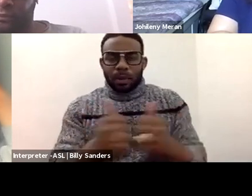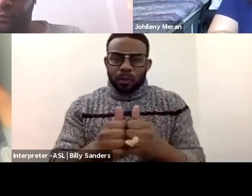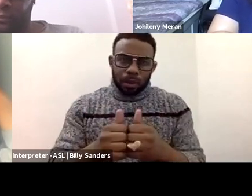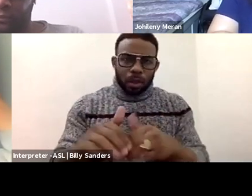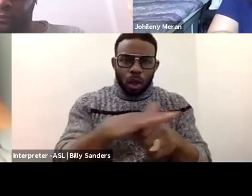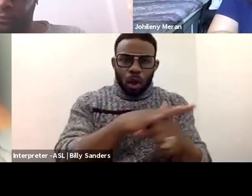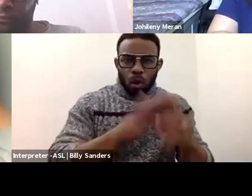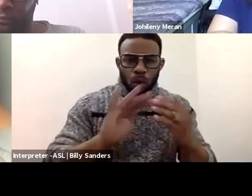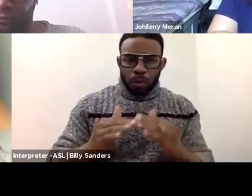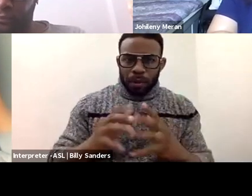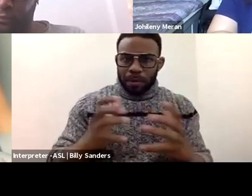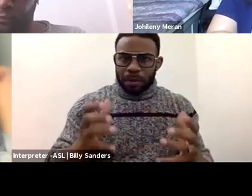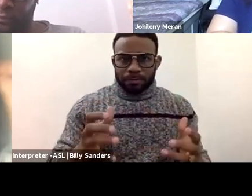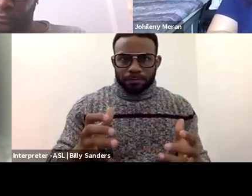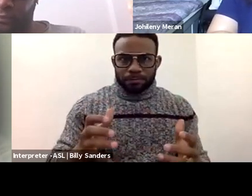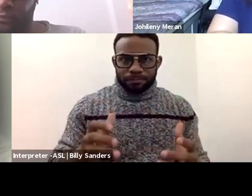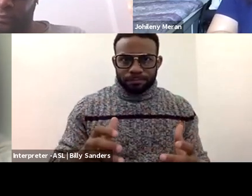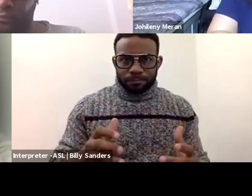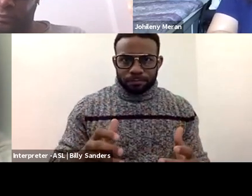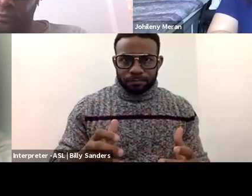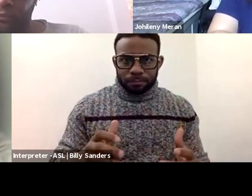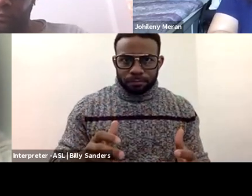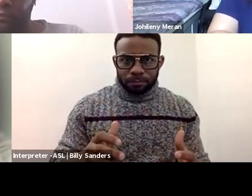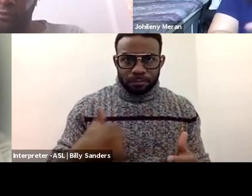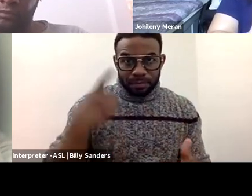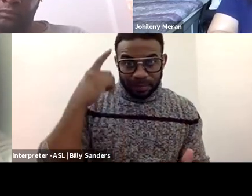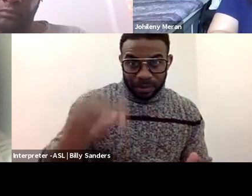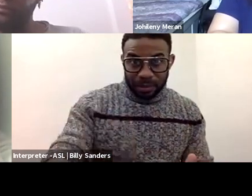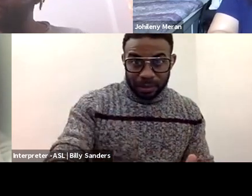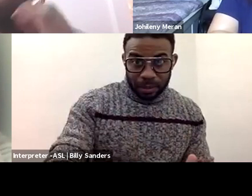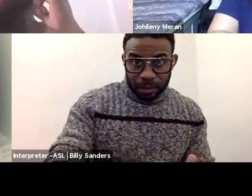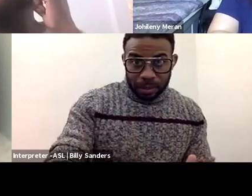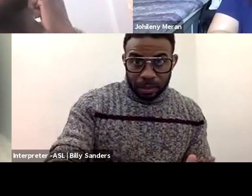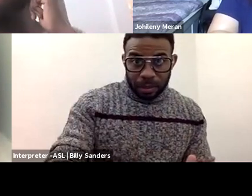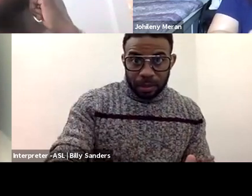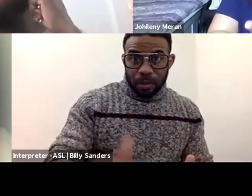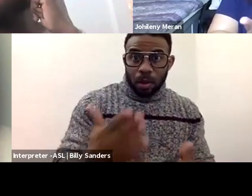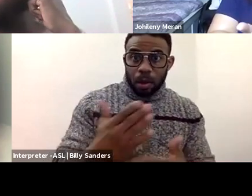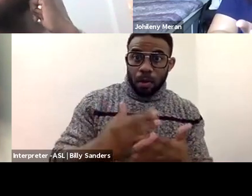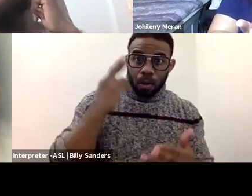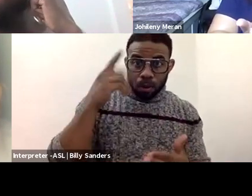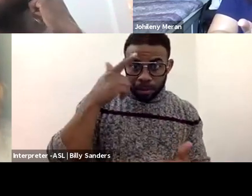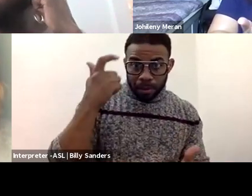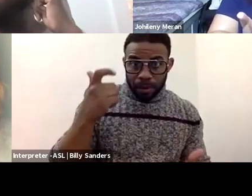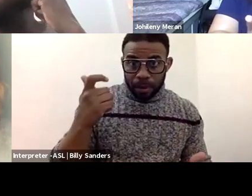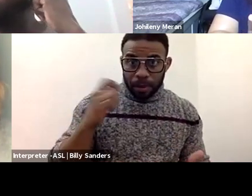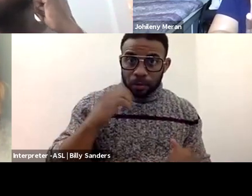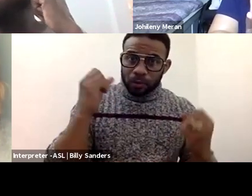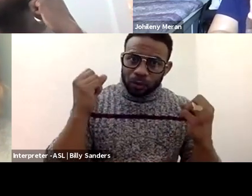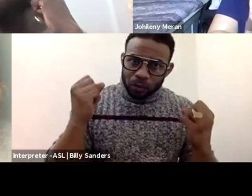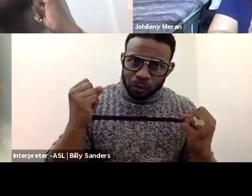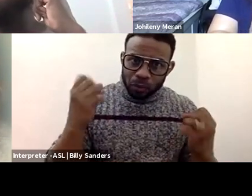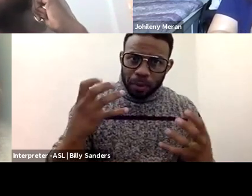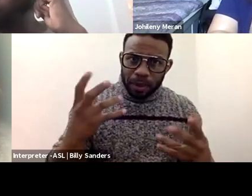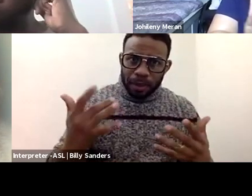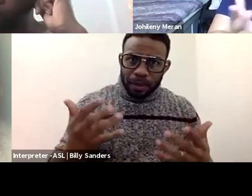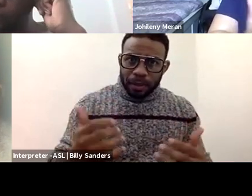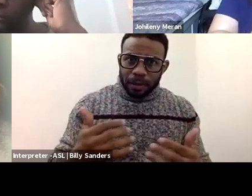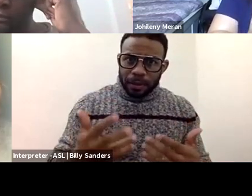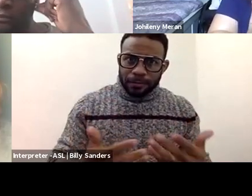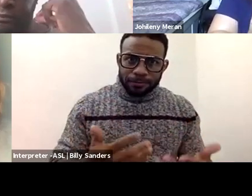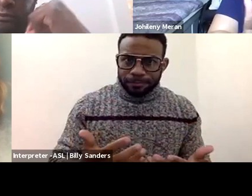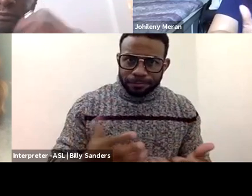community much. I think it was part of the reason because there was so many students